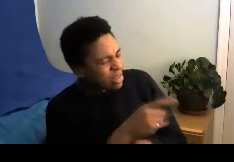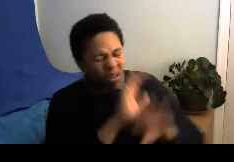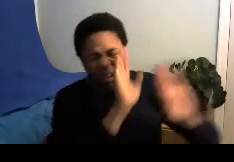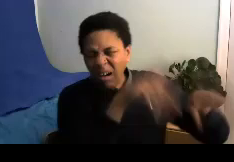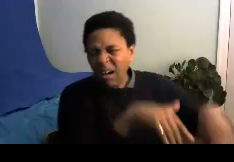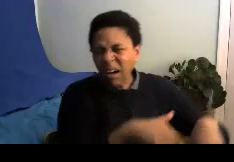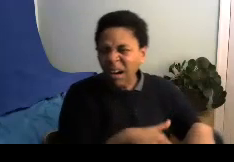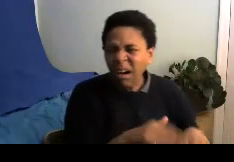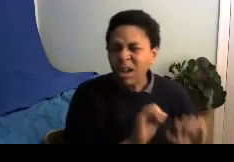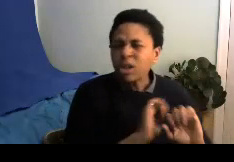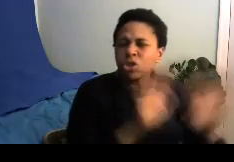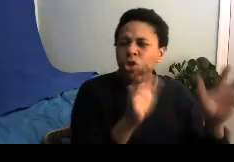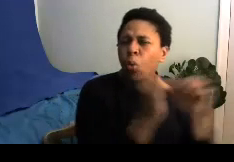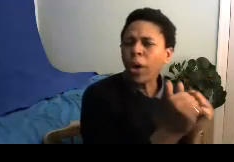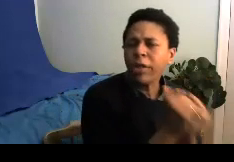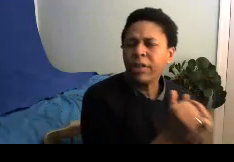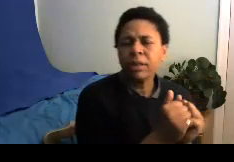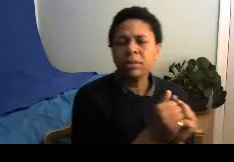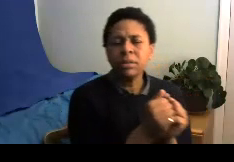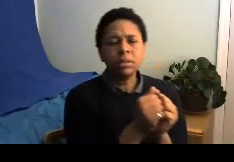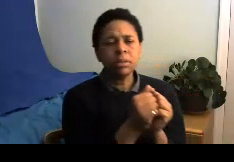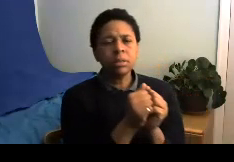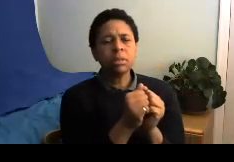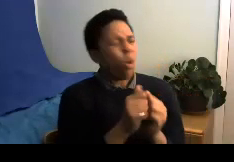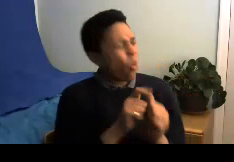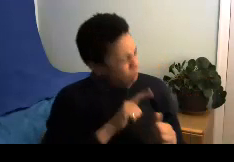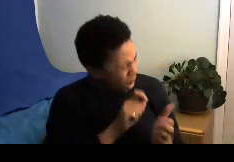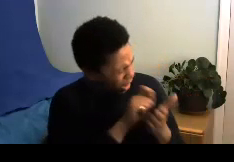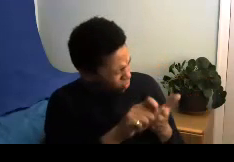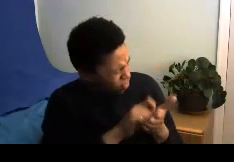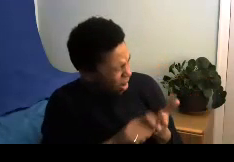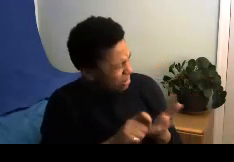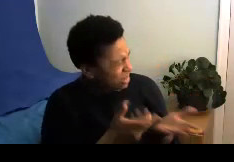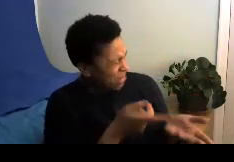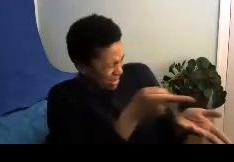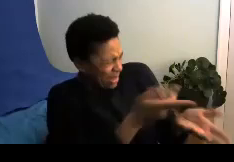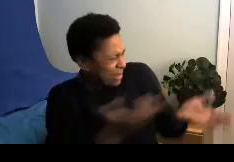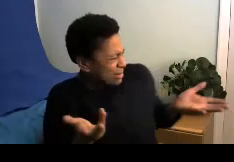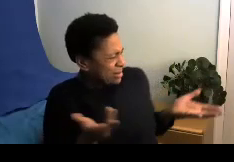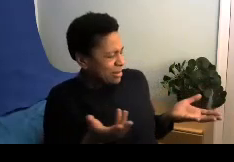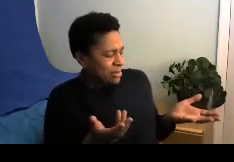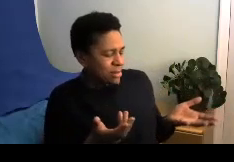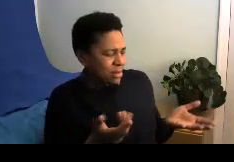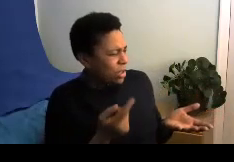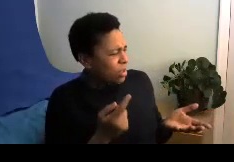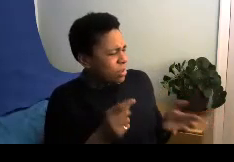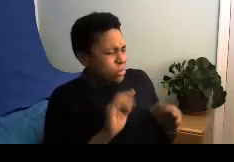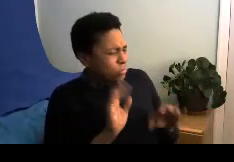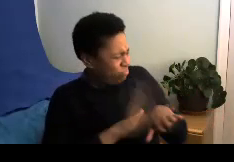say, you know, why are you writing about your experiences, like, you know, who cares, everyone's got their own life,